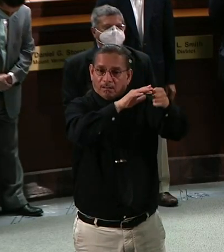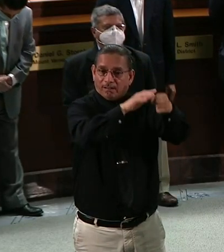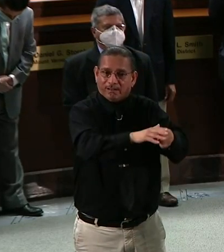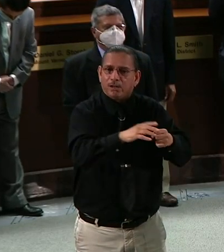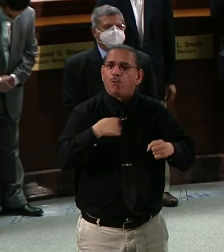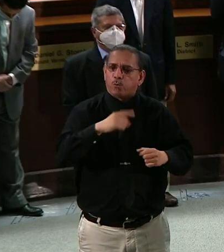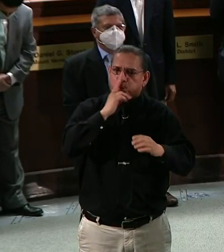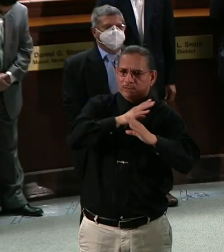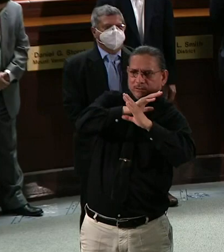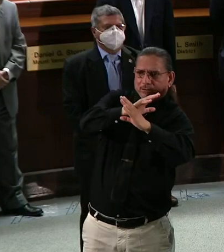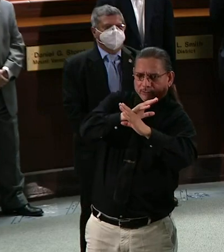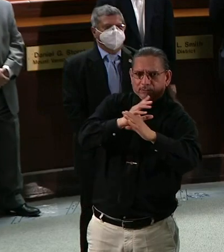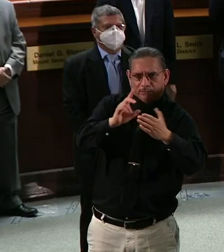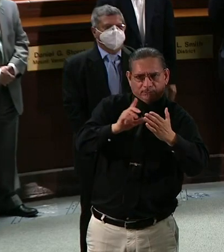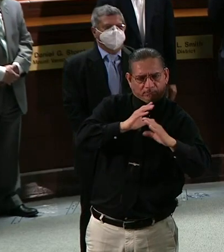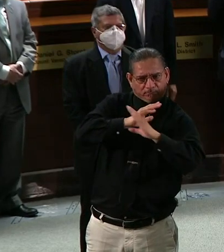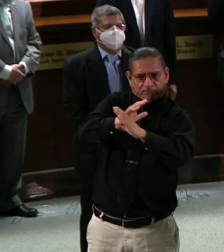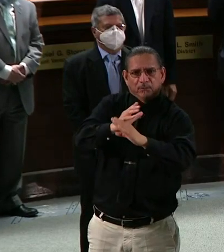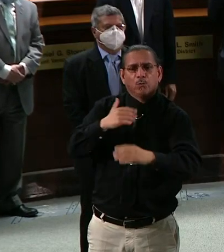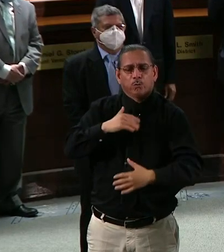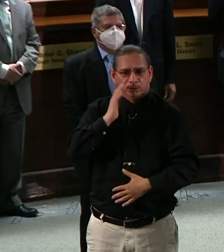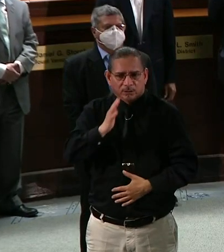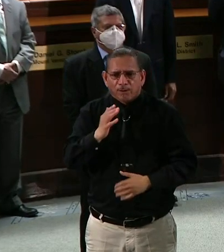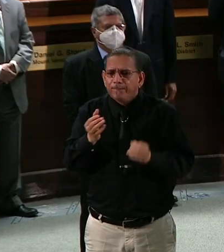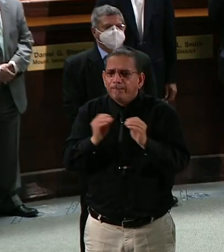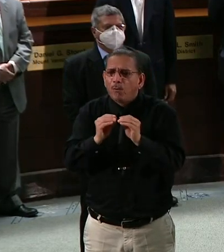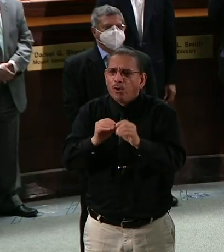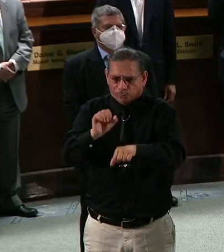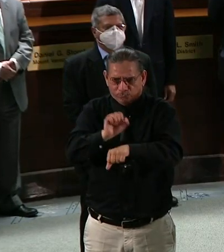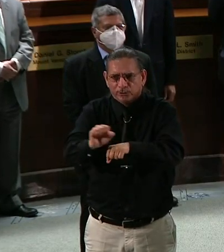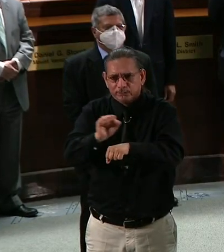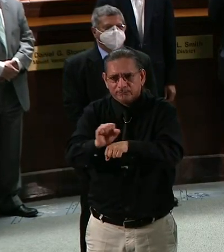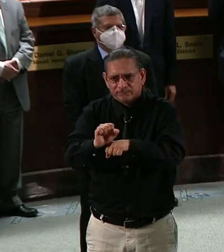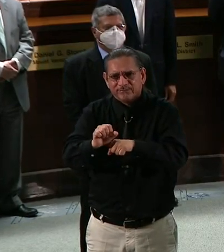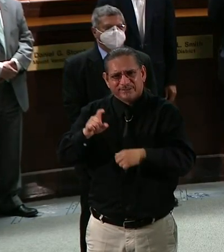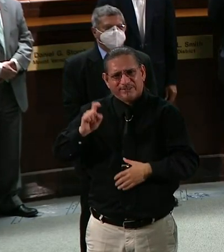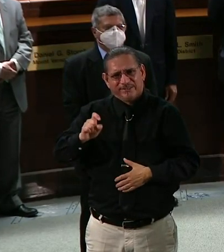SEE BUT I IN THIS YOU GOT THIS